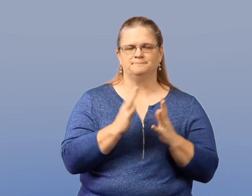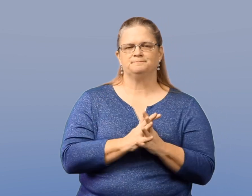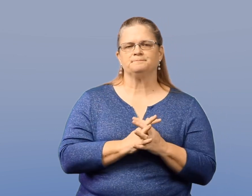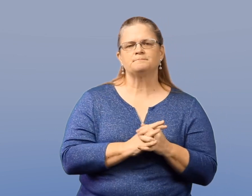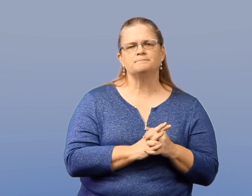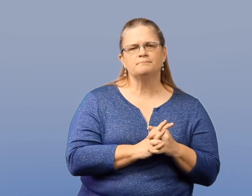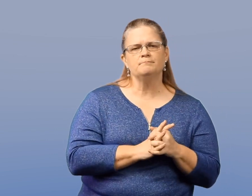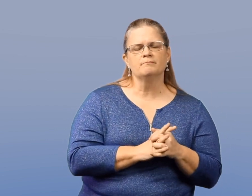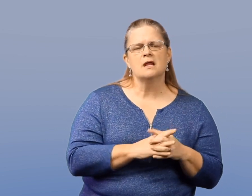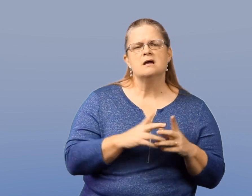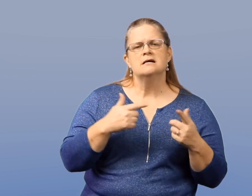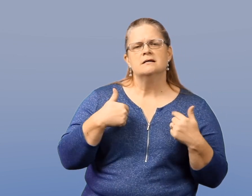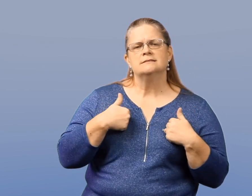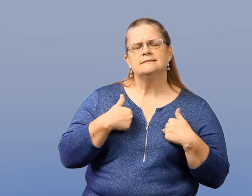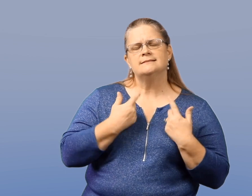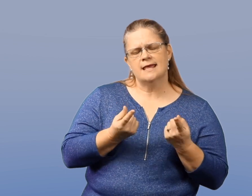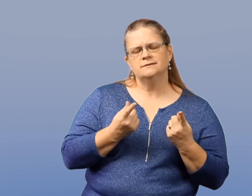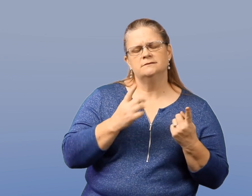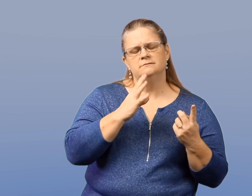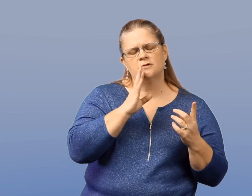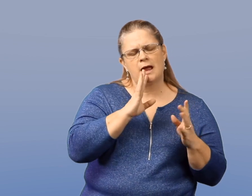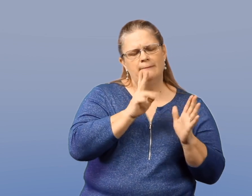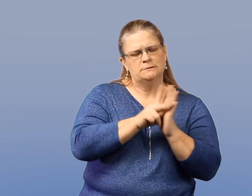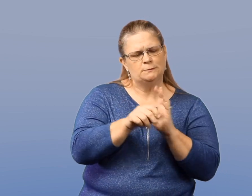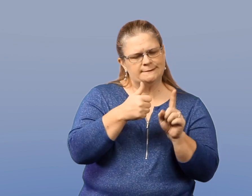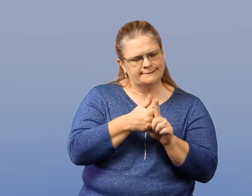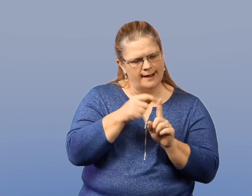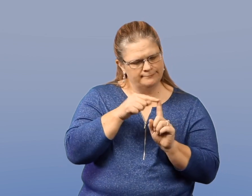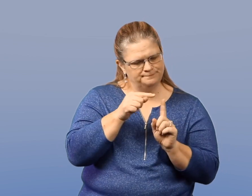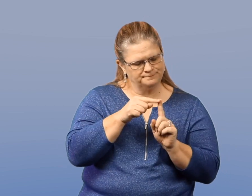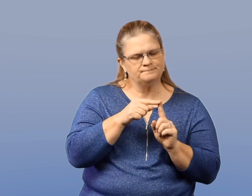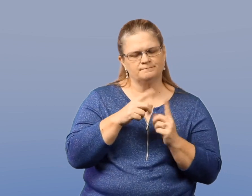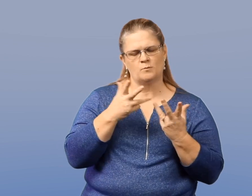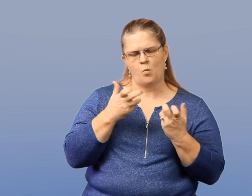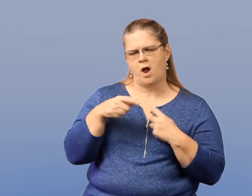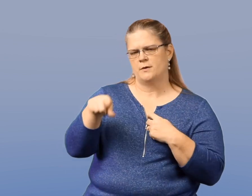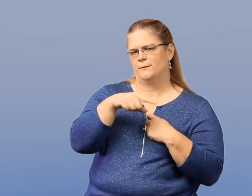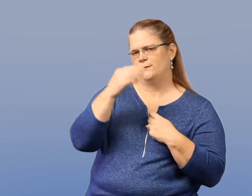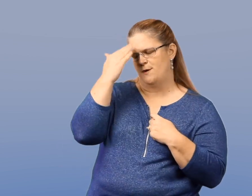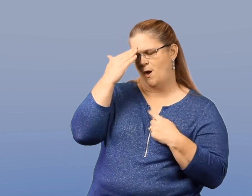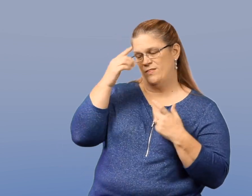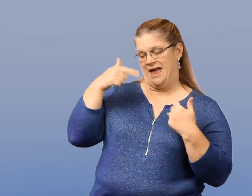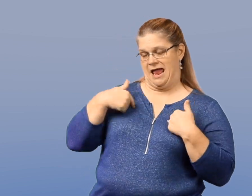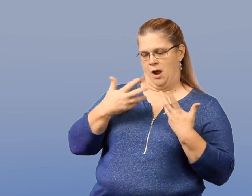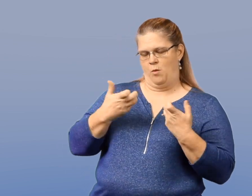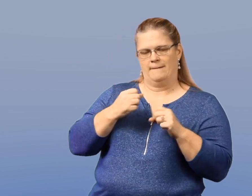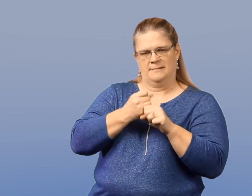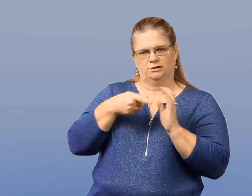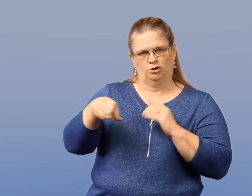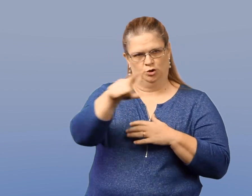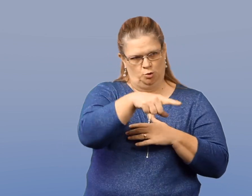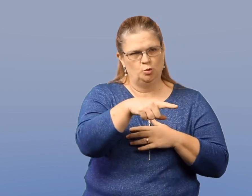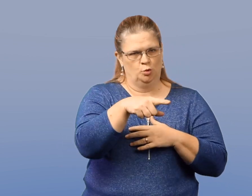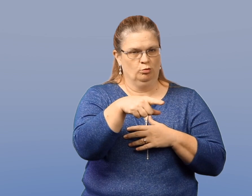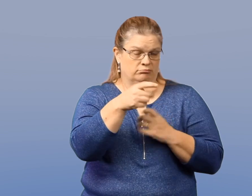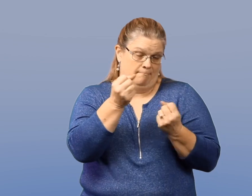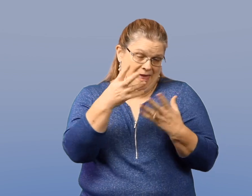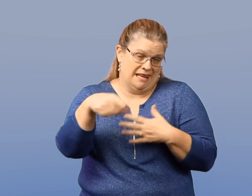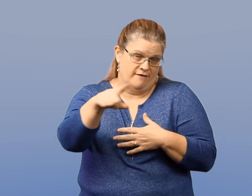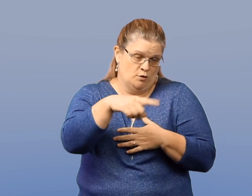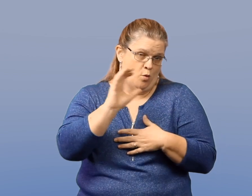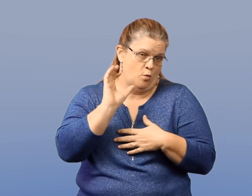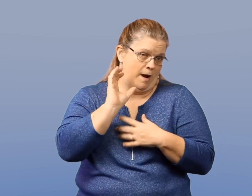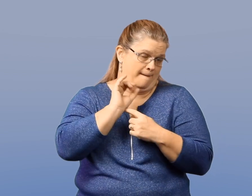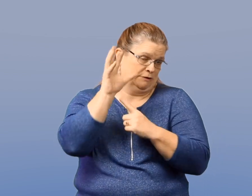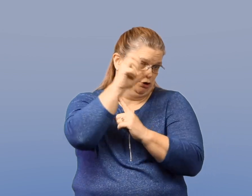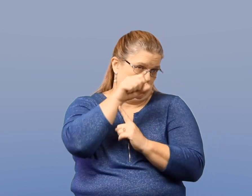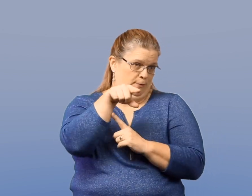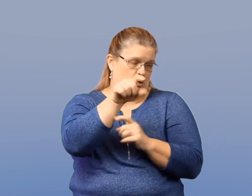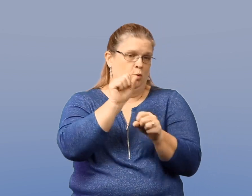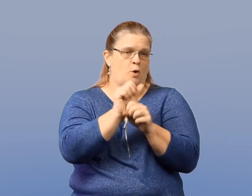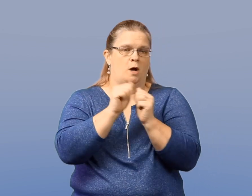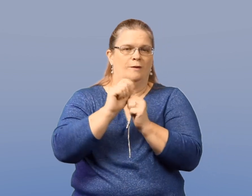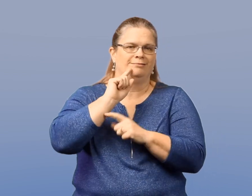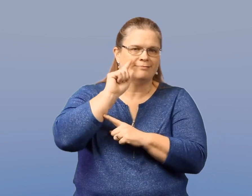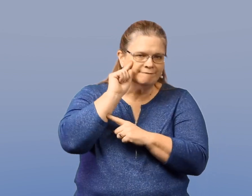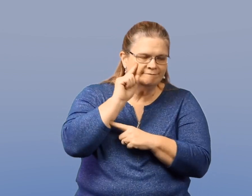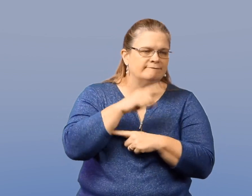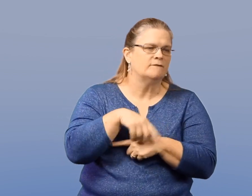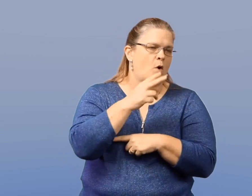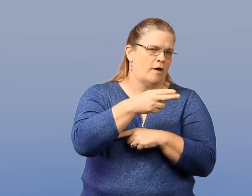Now since talking about suicide I want you to know, well, I'm assuming that many of you work